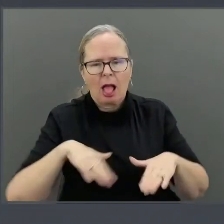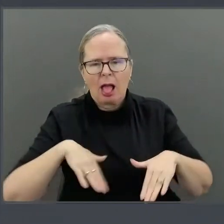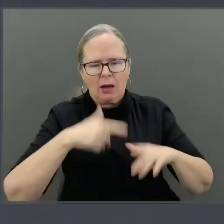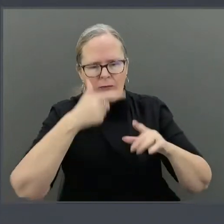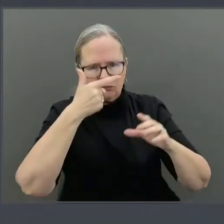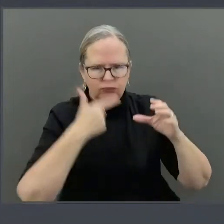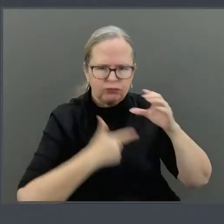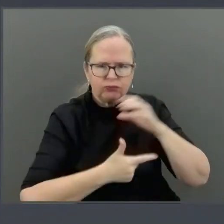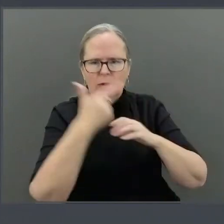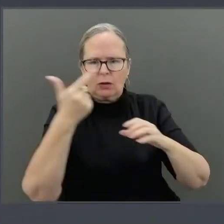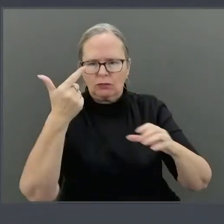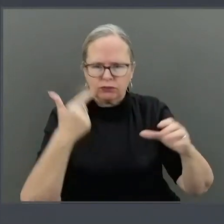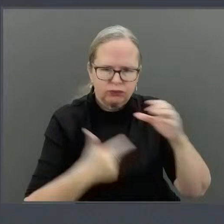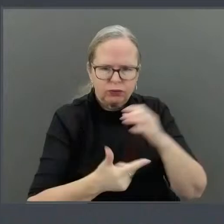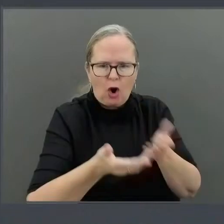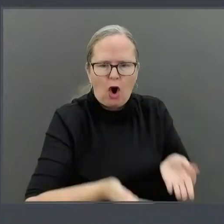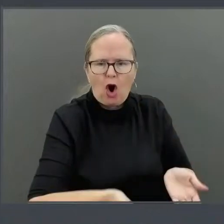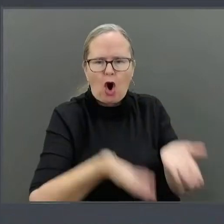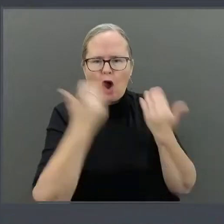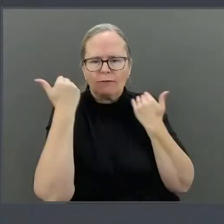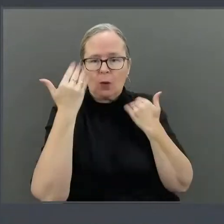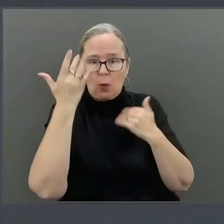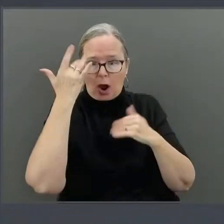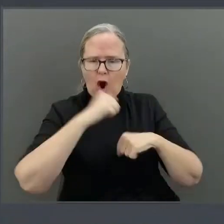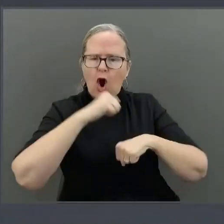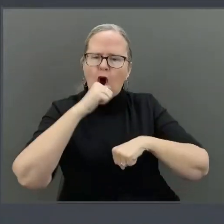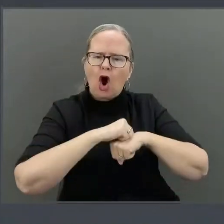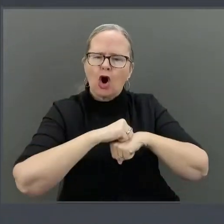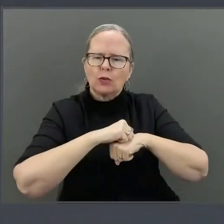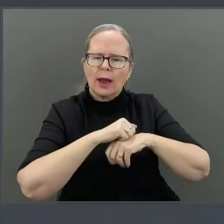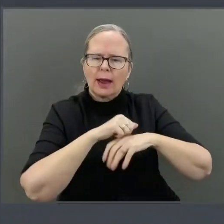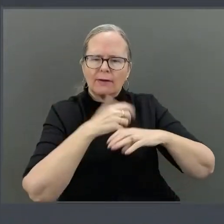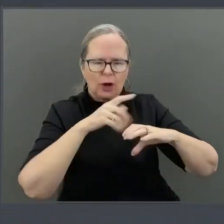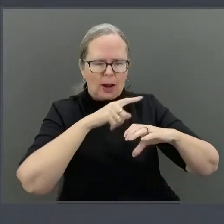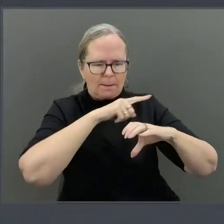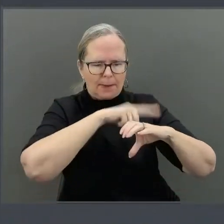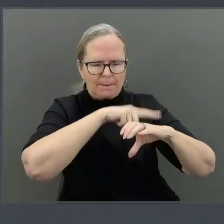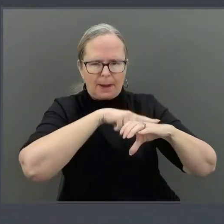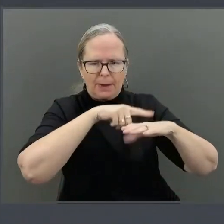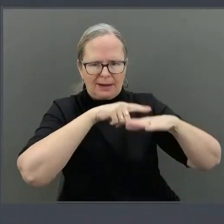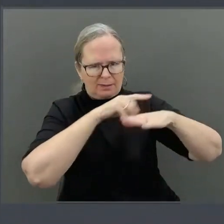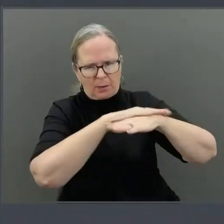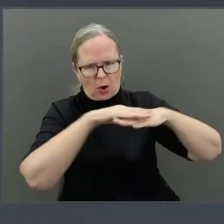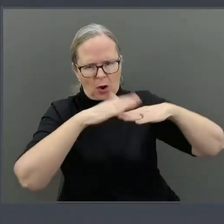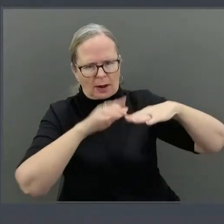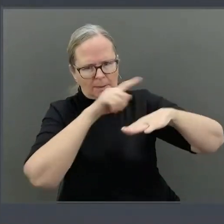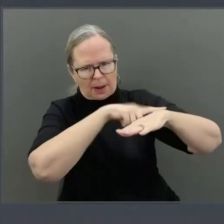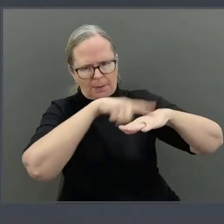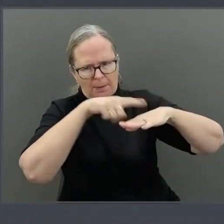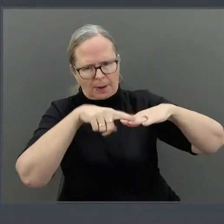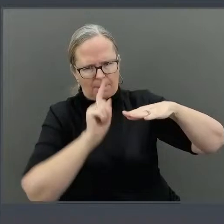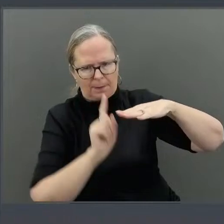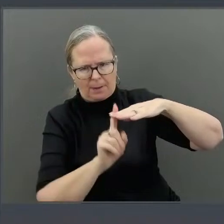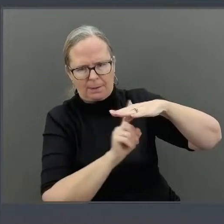see rebar showing up where we'll build build that structural reinforcement around it follow um yeah